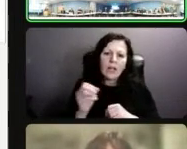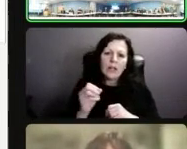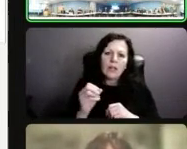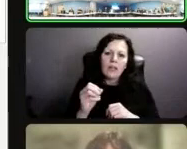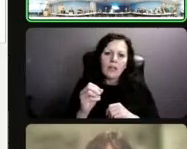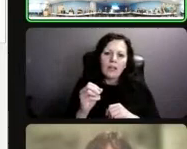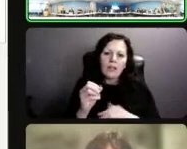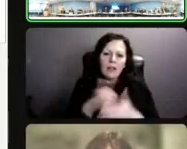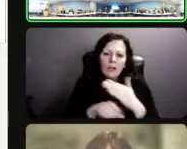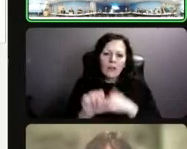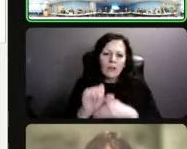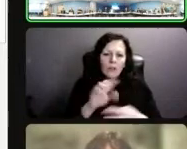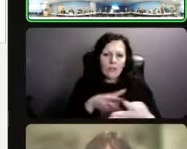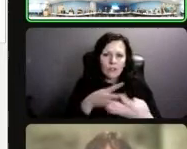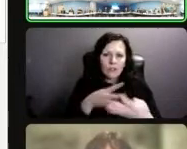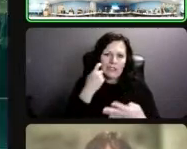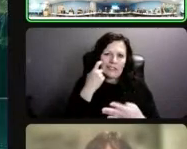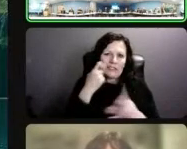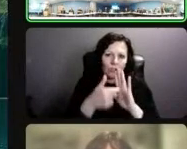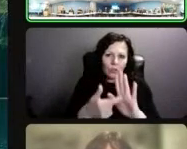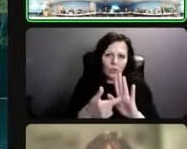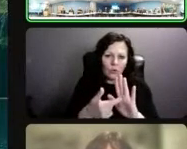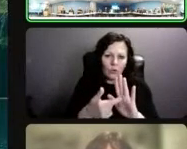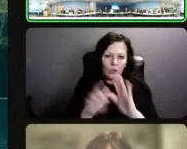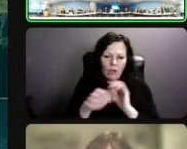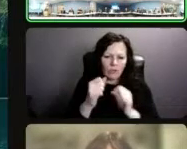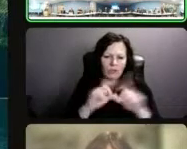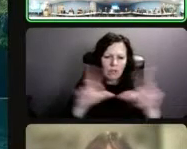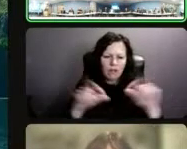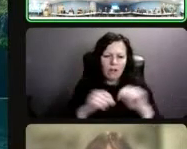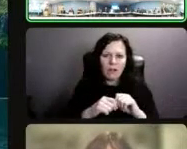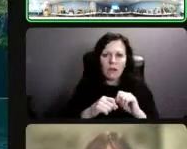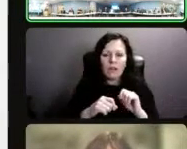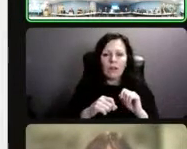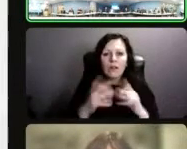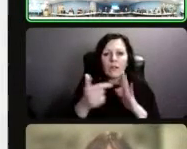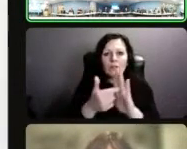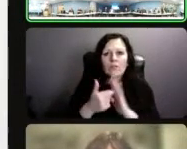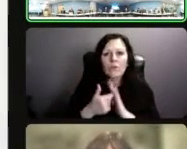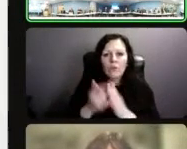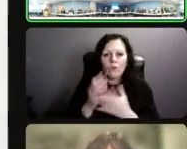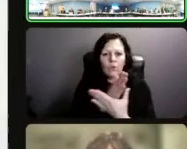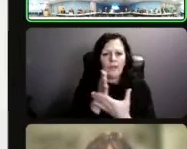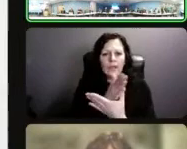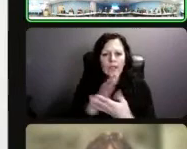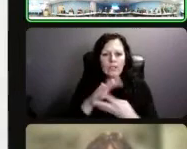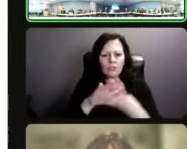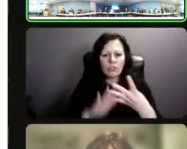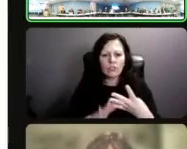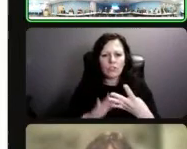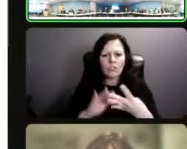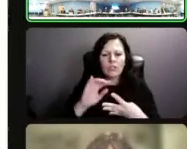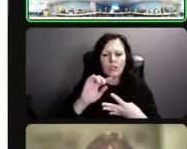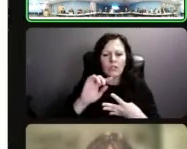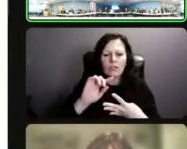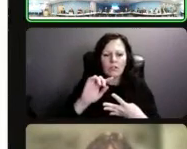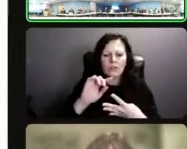DOLLAR TWENTY FIVE DOLLARS.